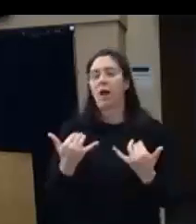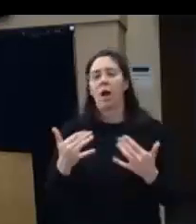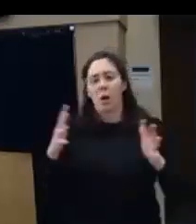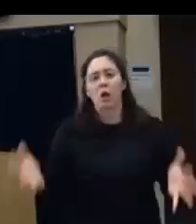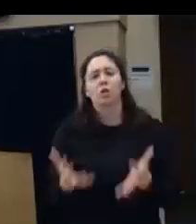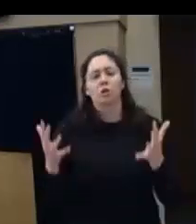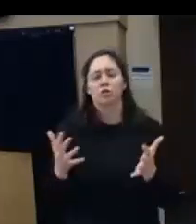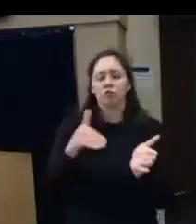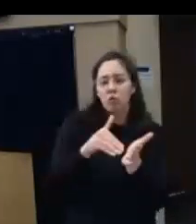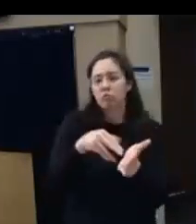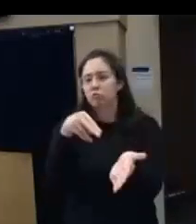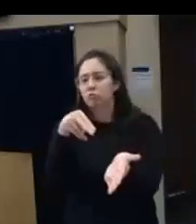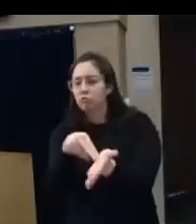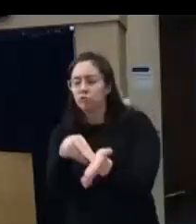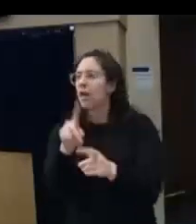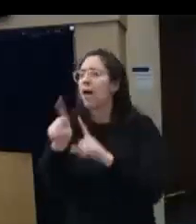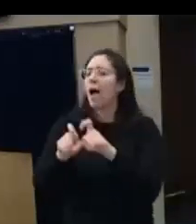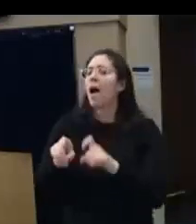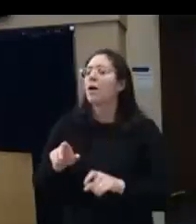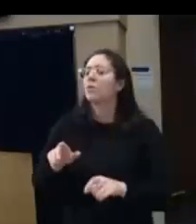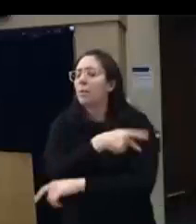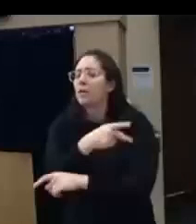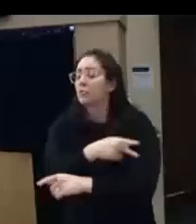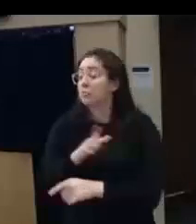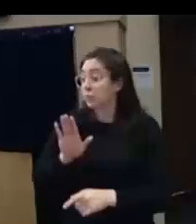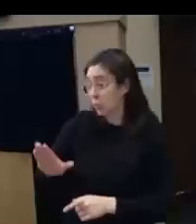nurses to ask is is there anything about your health history that you think I ought to know